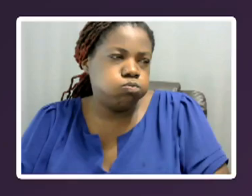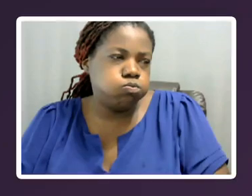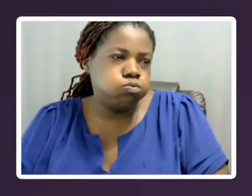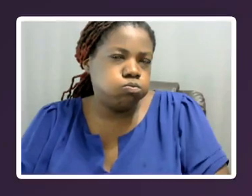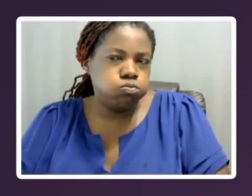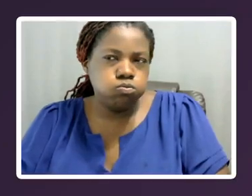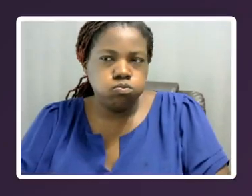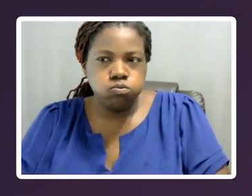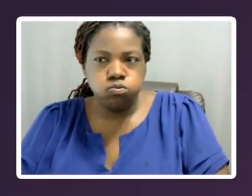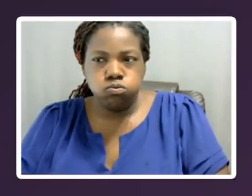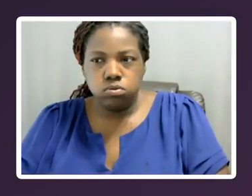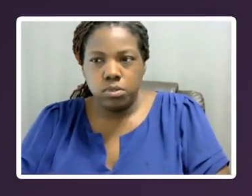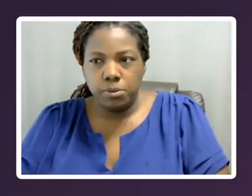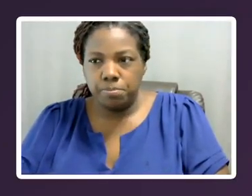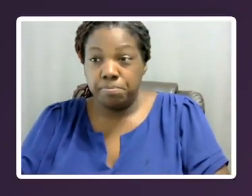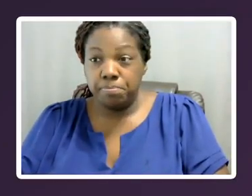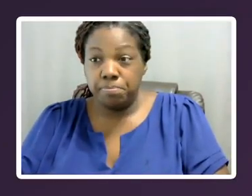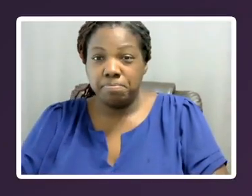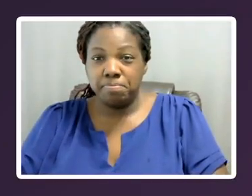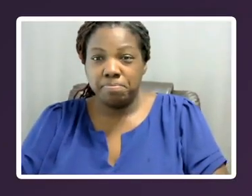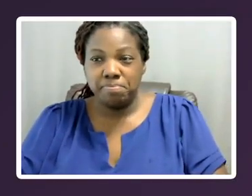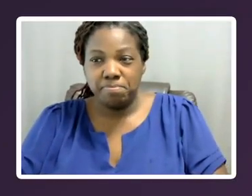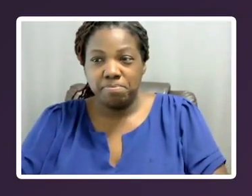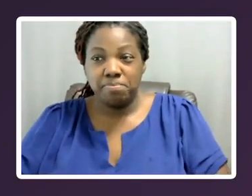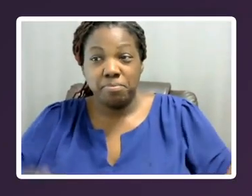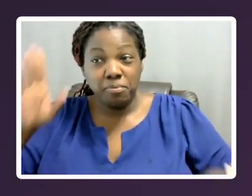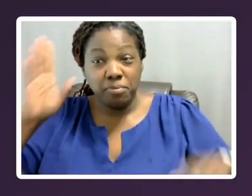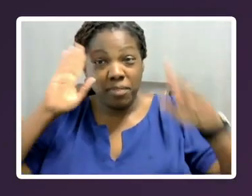Abbie Hitzemann: Hello and welcome. I'm Abbie Hitzemann,